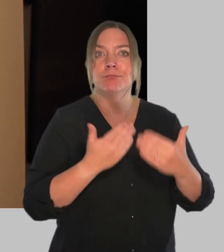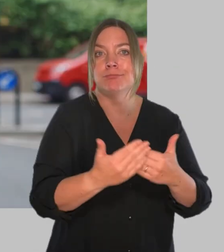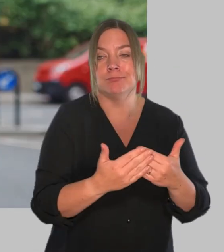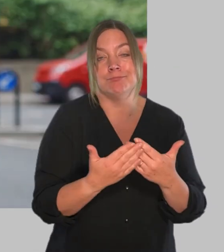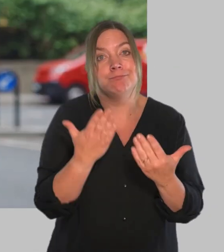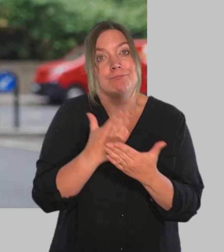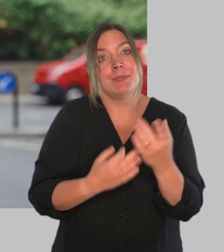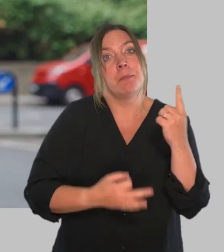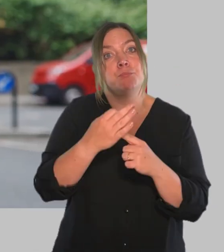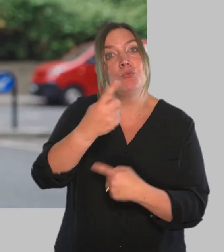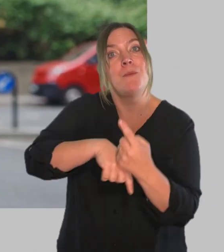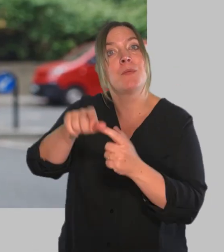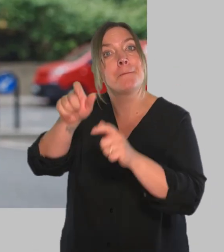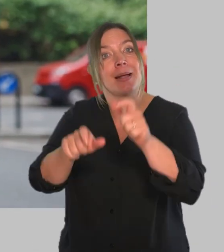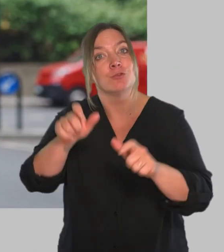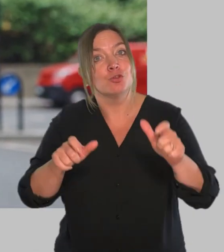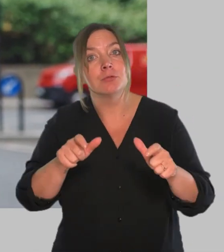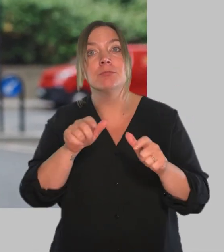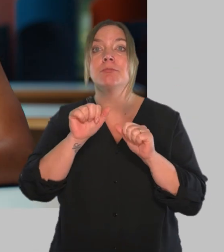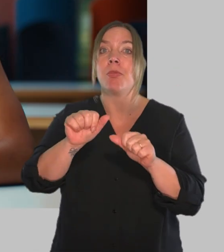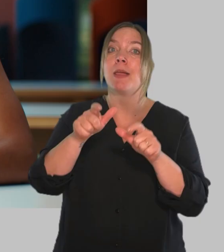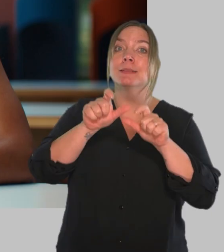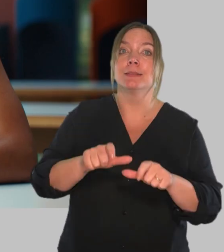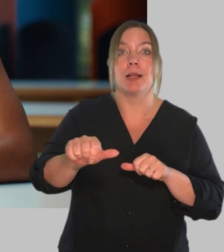I'm Rupa. I am the Editor-in-Chief of the Lancet Digital Health.